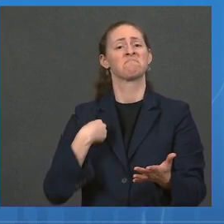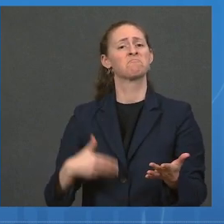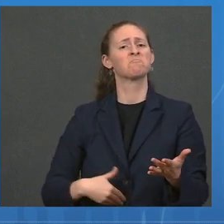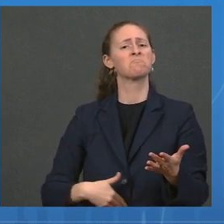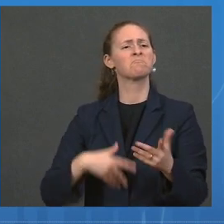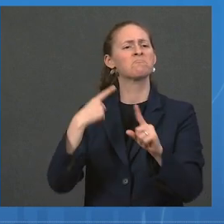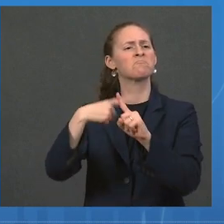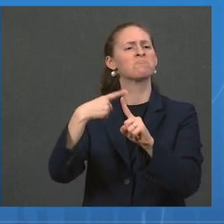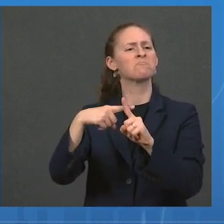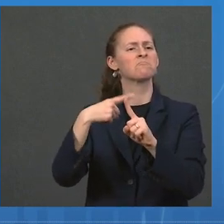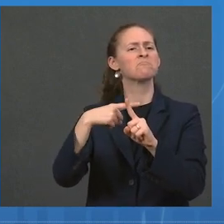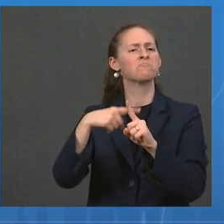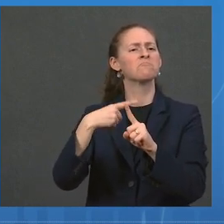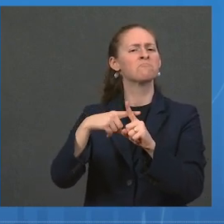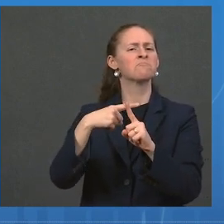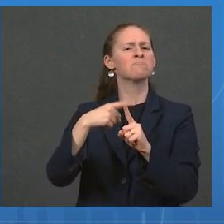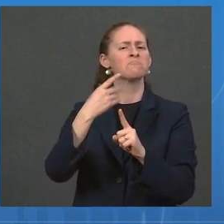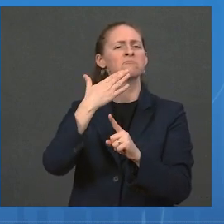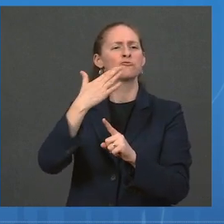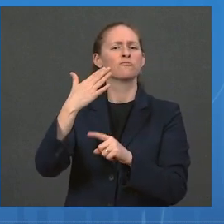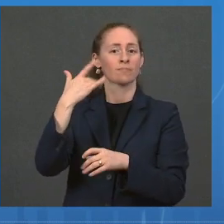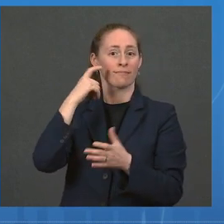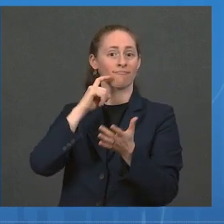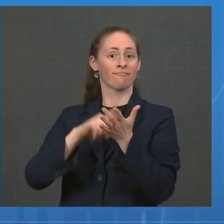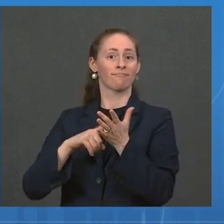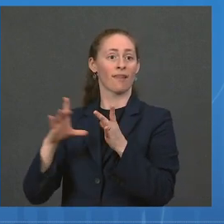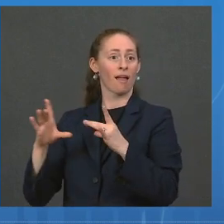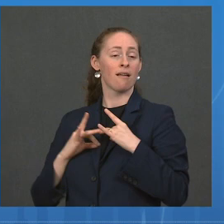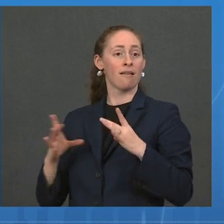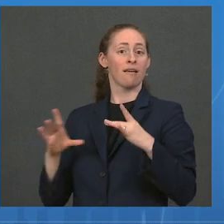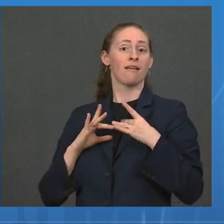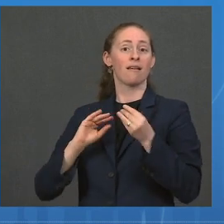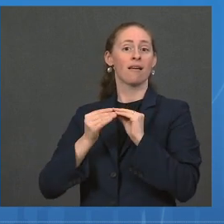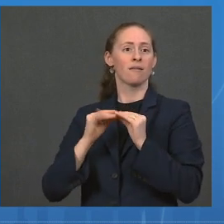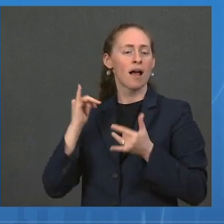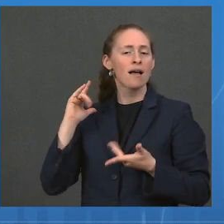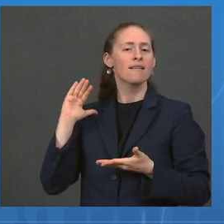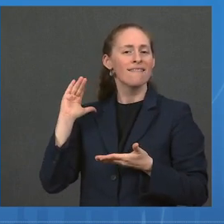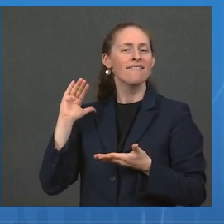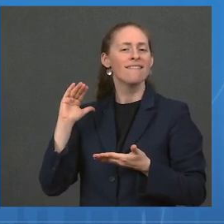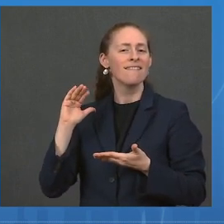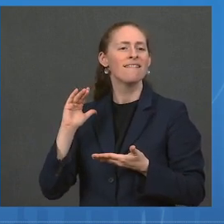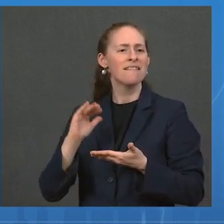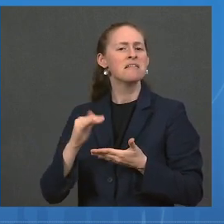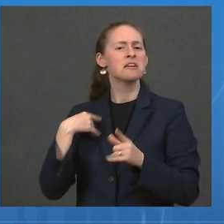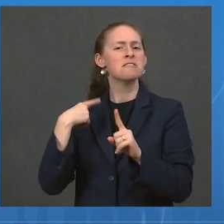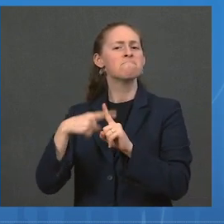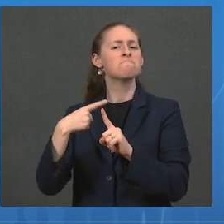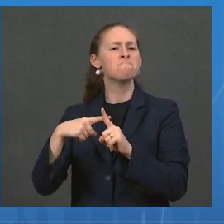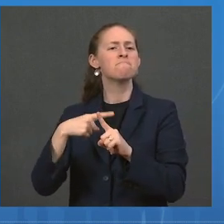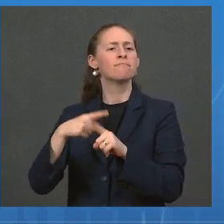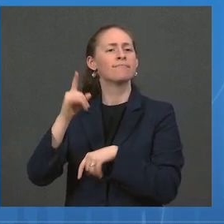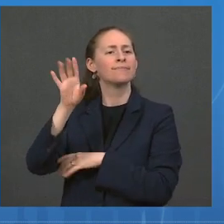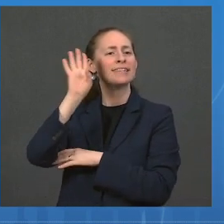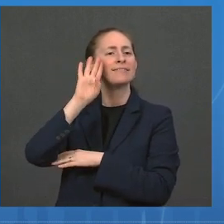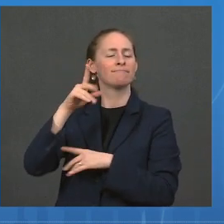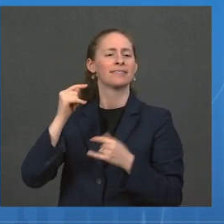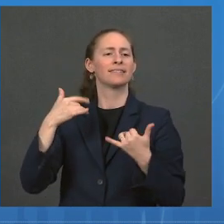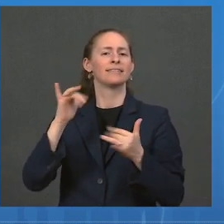come down from this Delta surge in this very moment. But we all know that respiratory viruses -- and not just COVID or SARS-CoV-2,